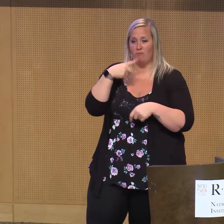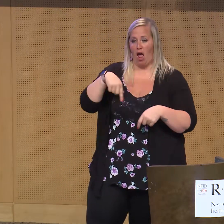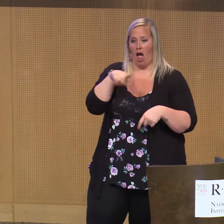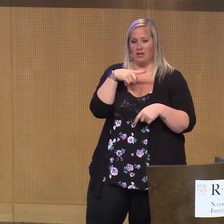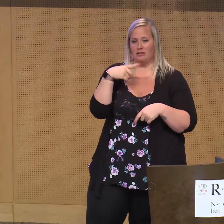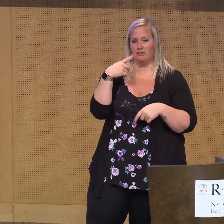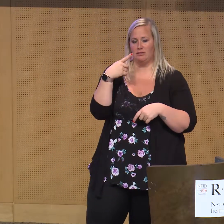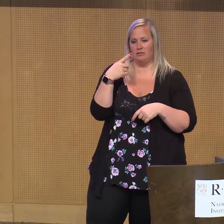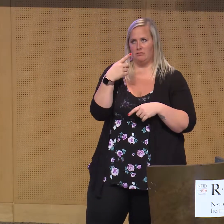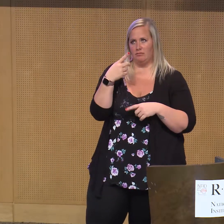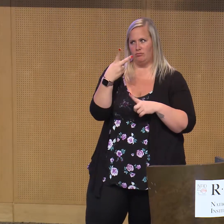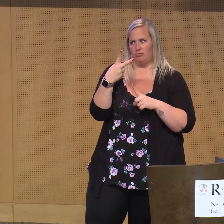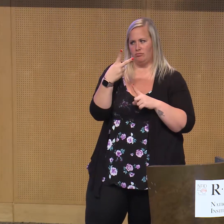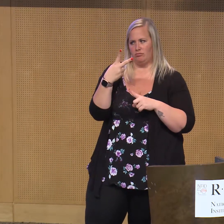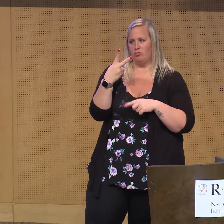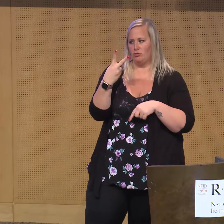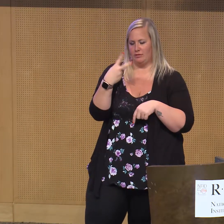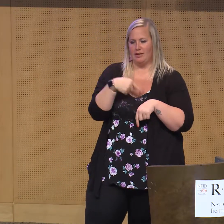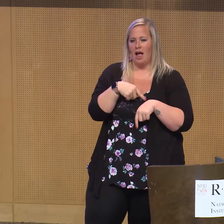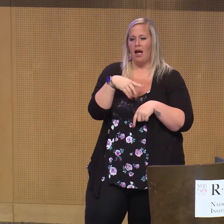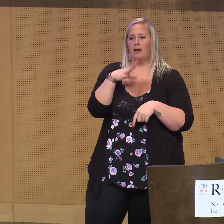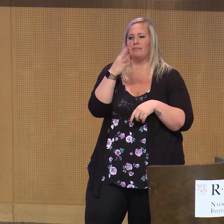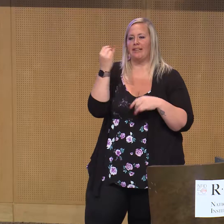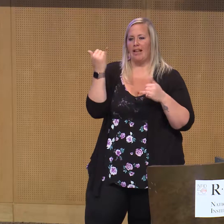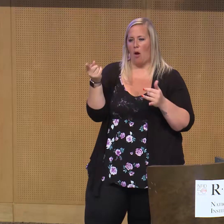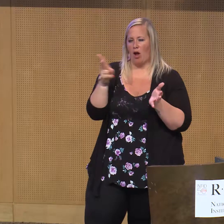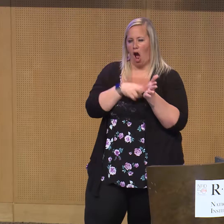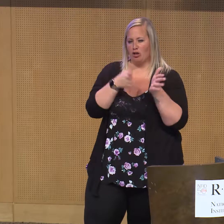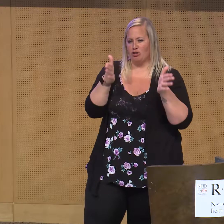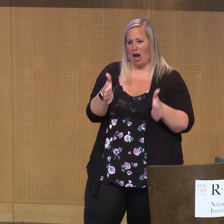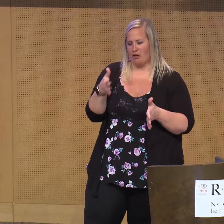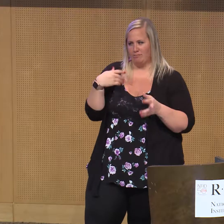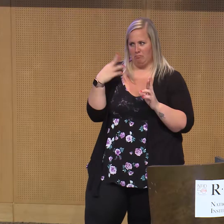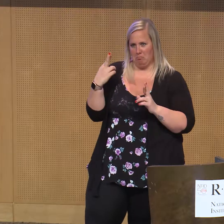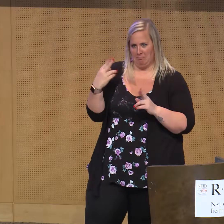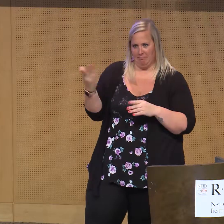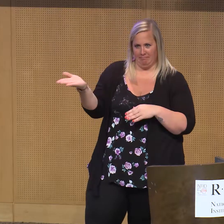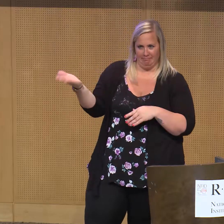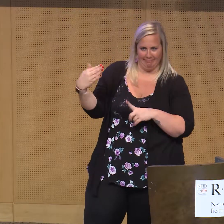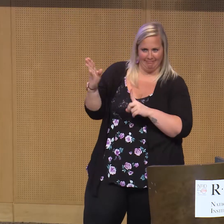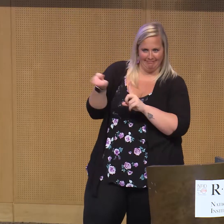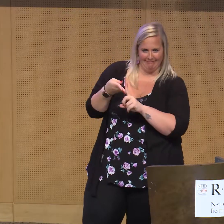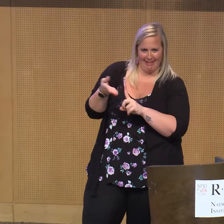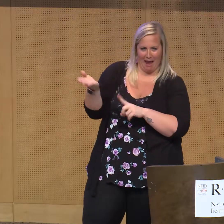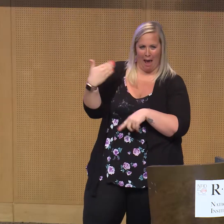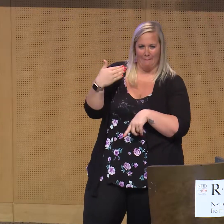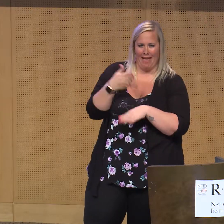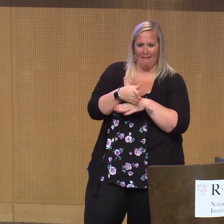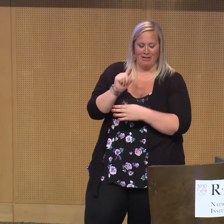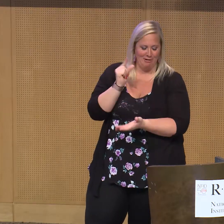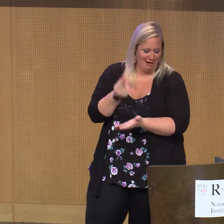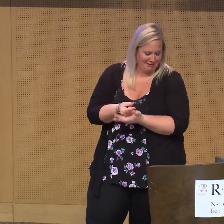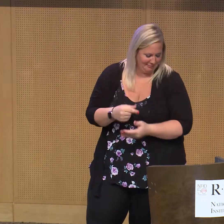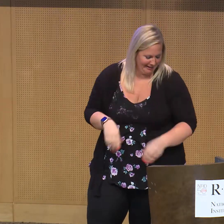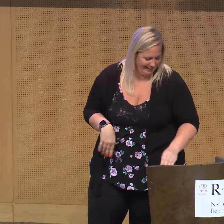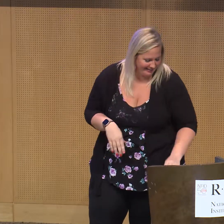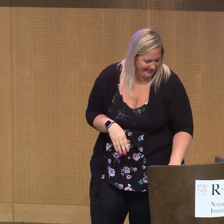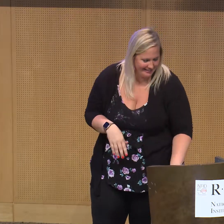My sister has interned for us twice now during the summer. We're hoping to be able to bring her back